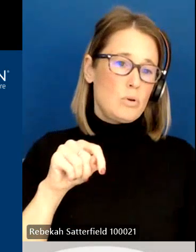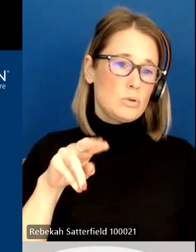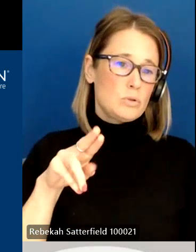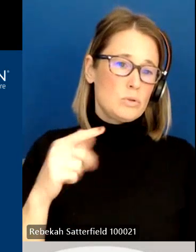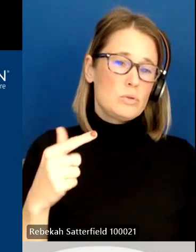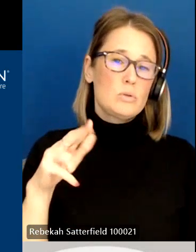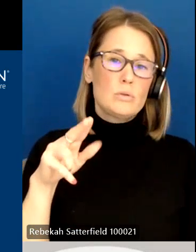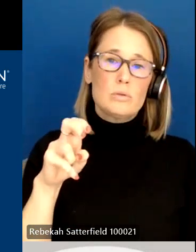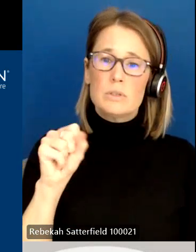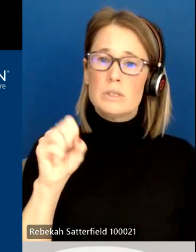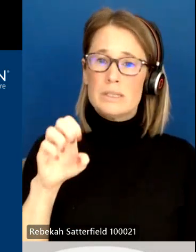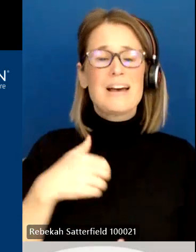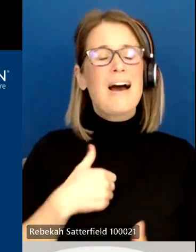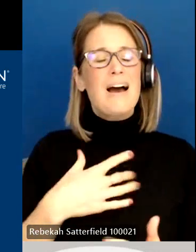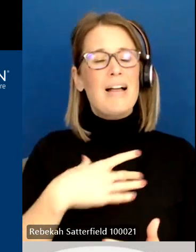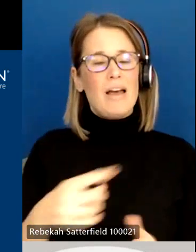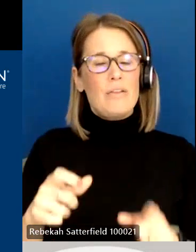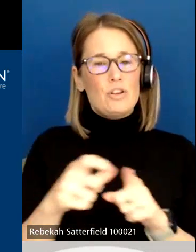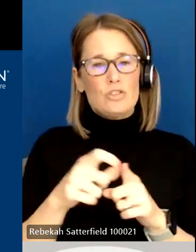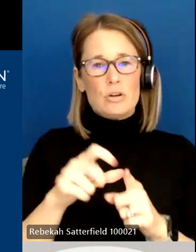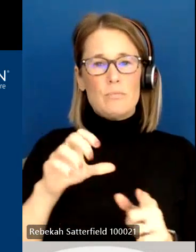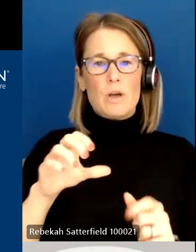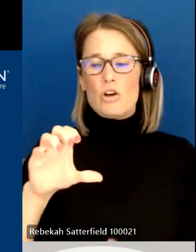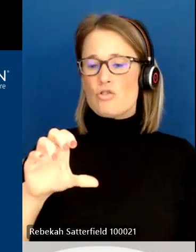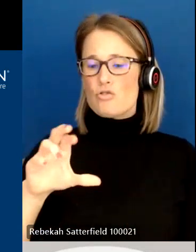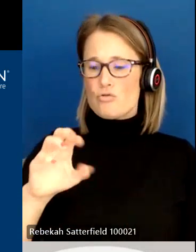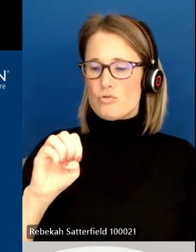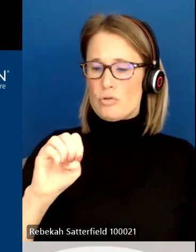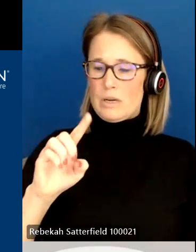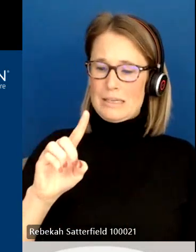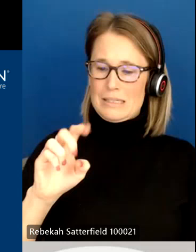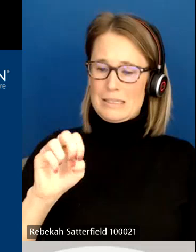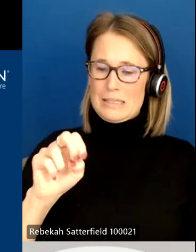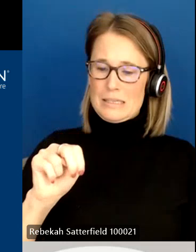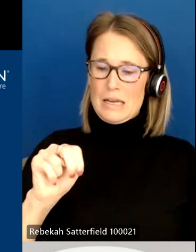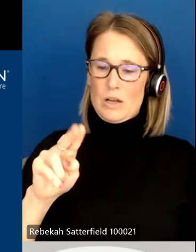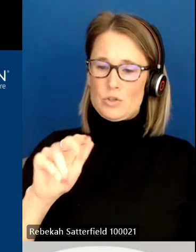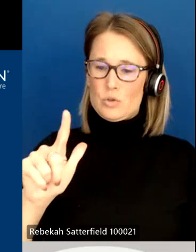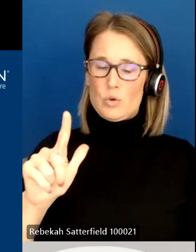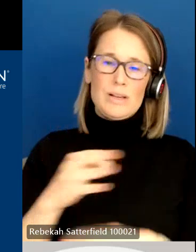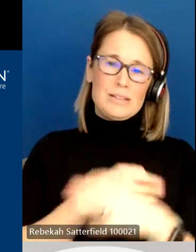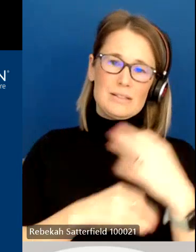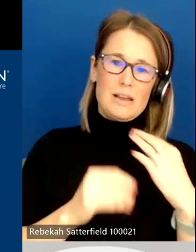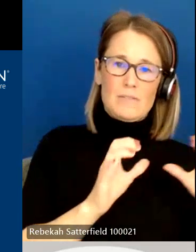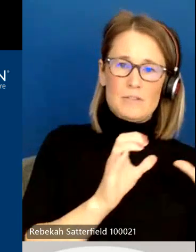credential versus uh certified because because it's certification implies something completely